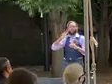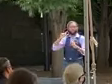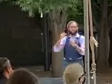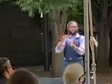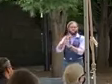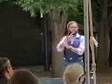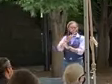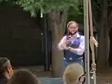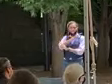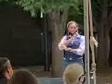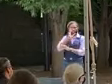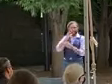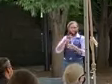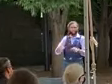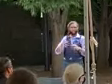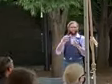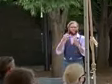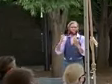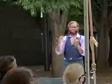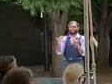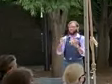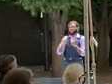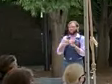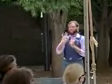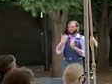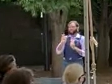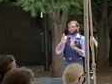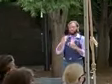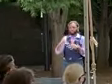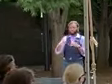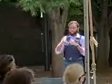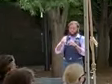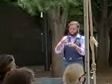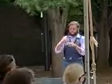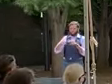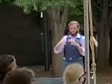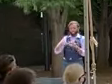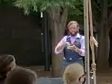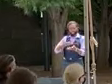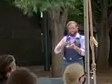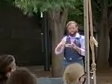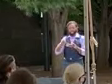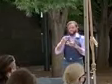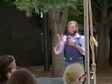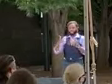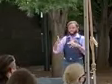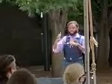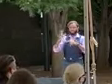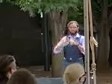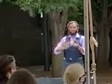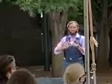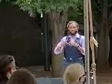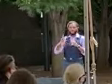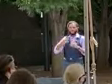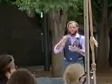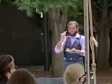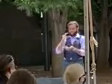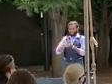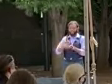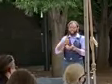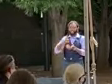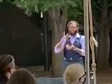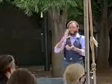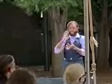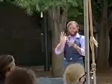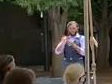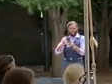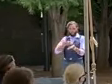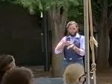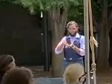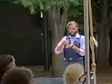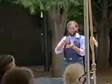As was said about the FDR phrase: Be brief, be sincere and be seated. I guarantee I will be sincere and I will be seated.